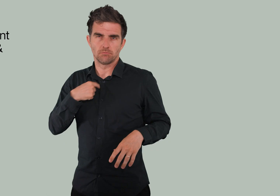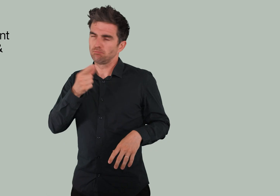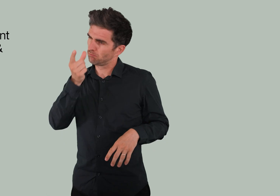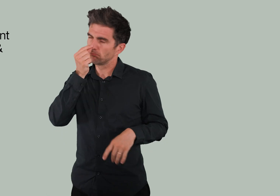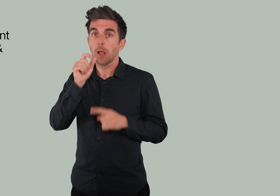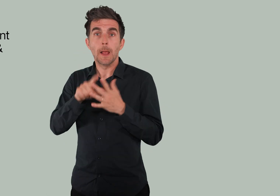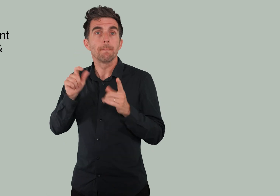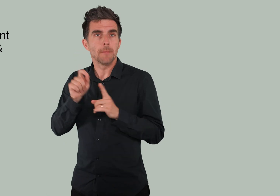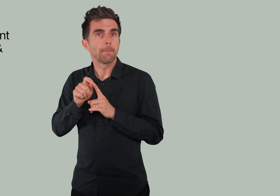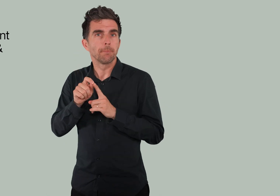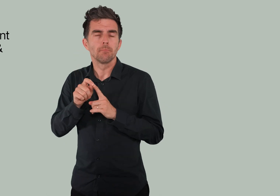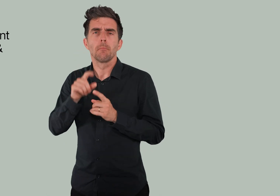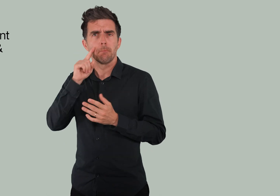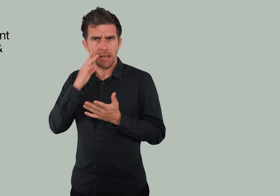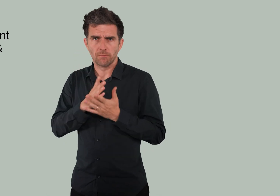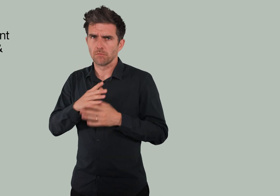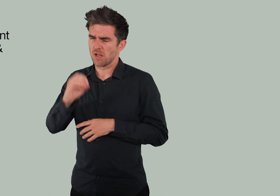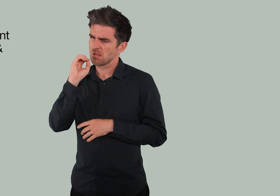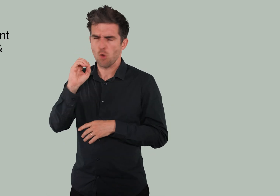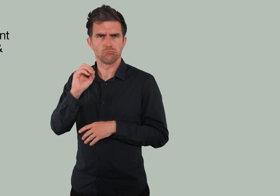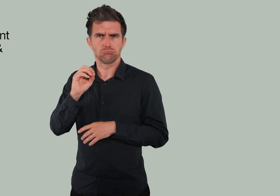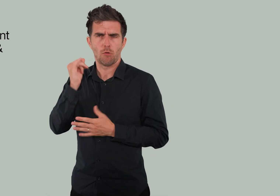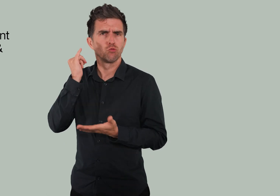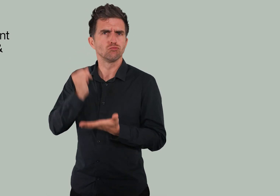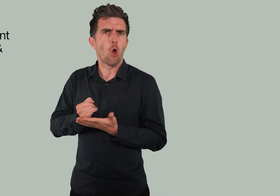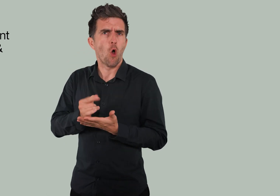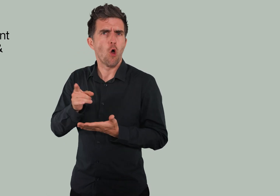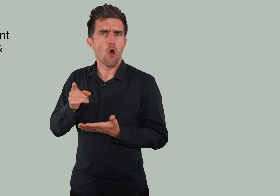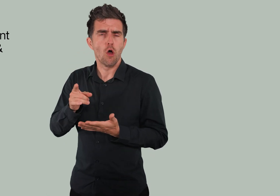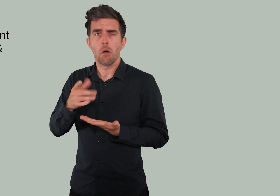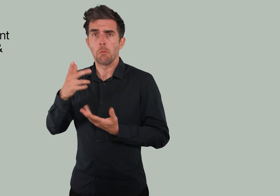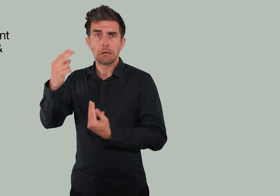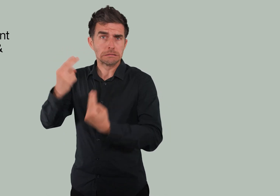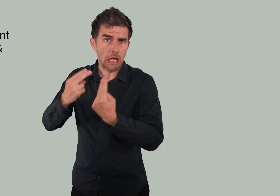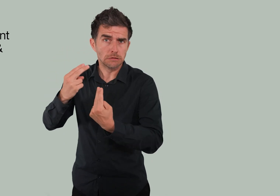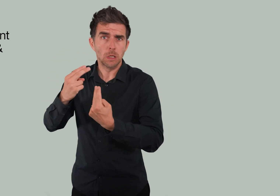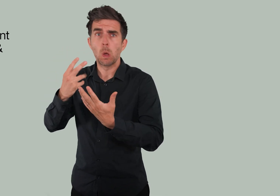in their eligibility for PIP, believing that the zero points score is an error, either by the assessor